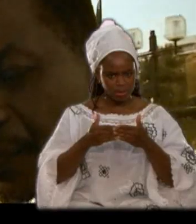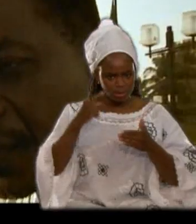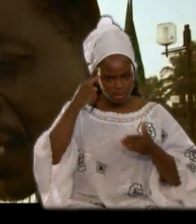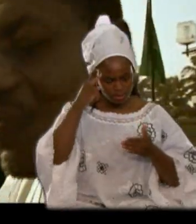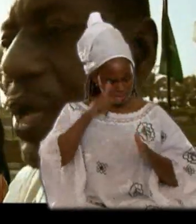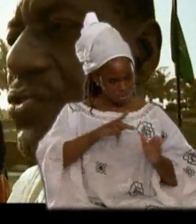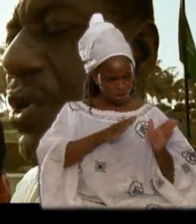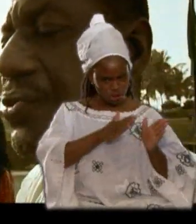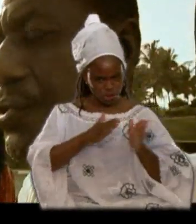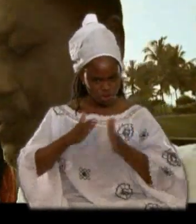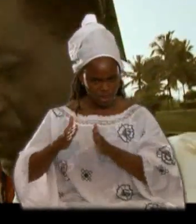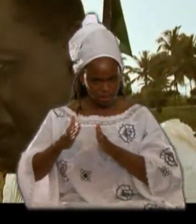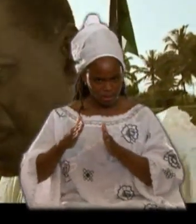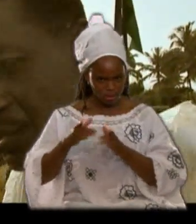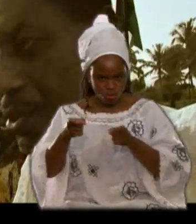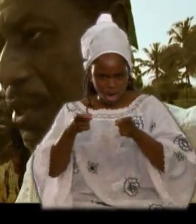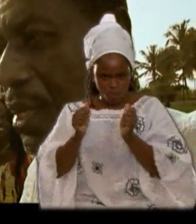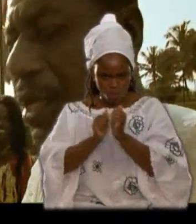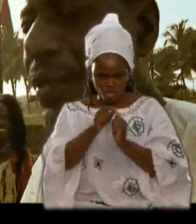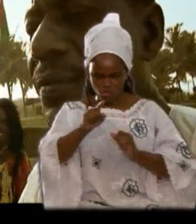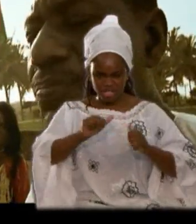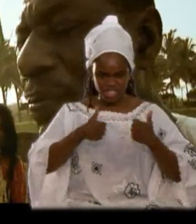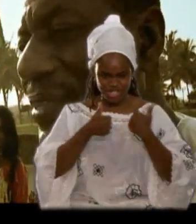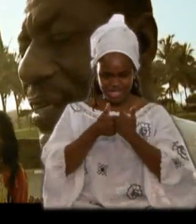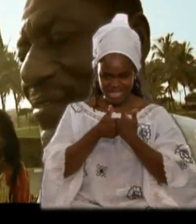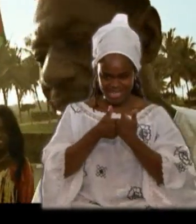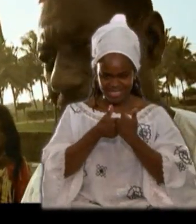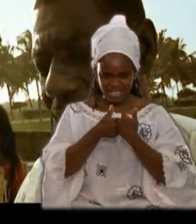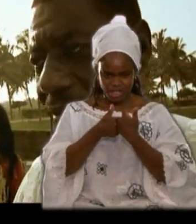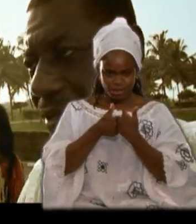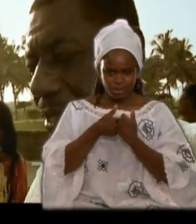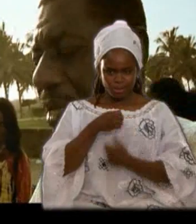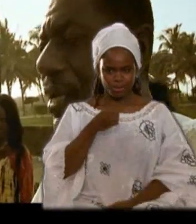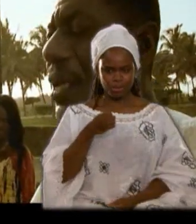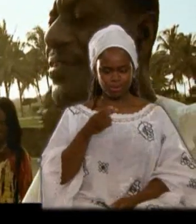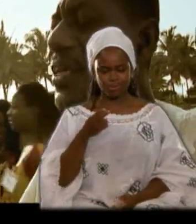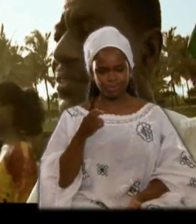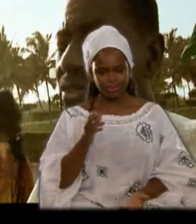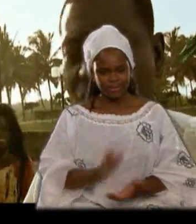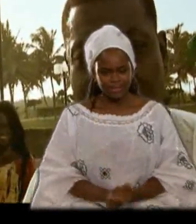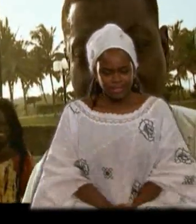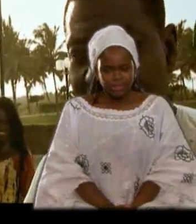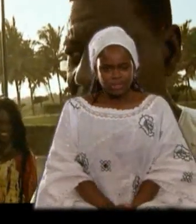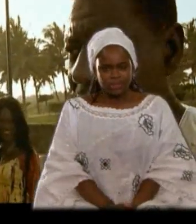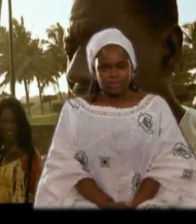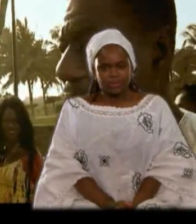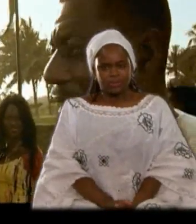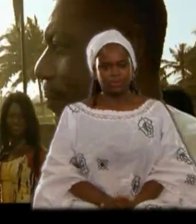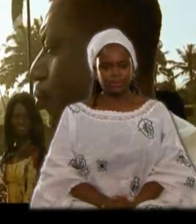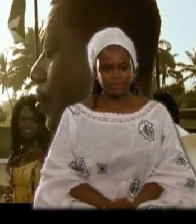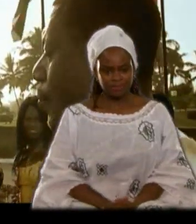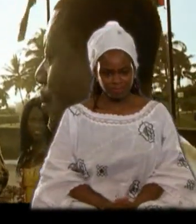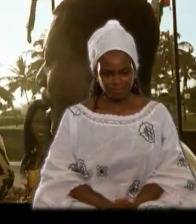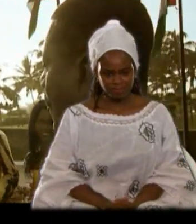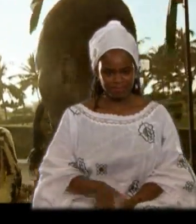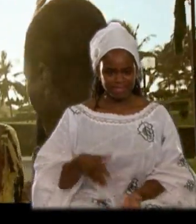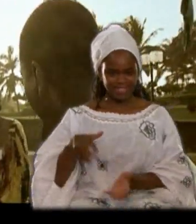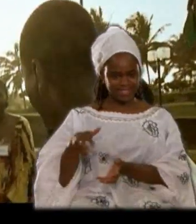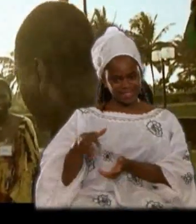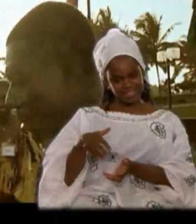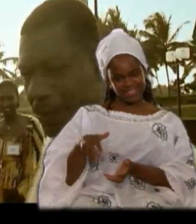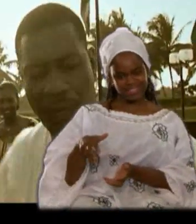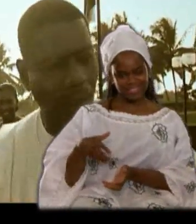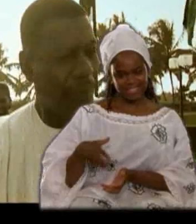in order to produce a personalized strategy, to cope with these challenges. Oooh!